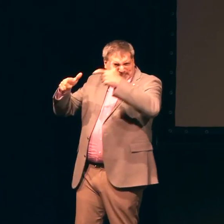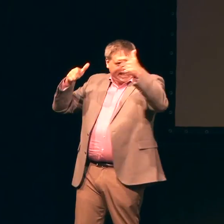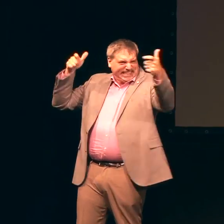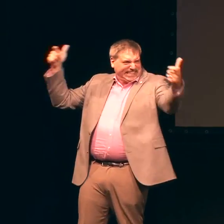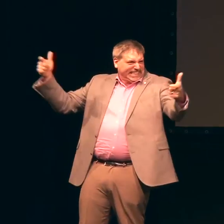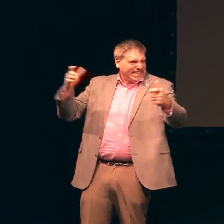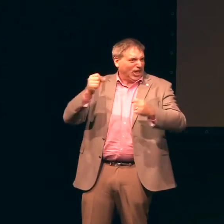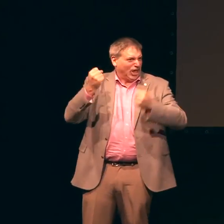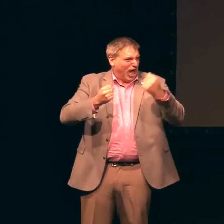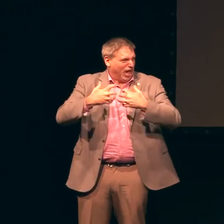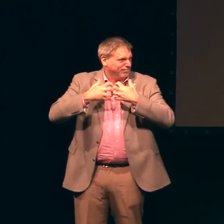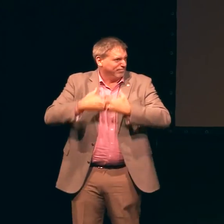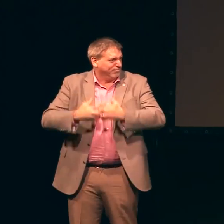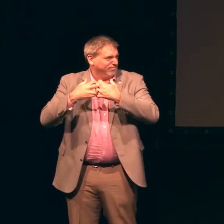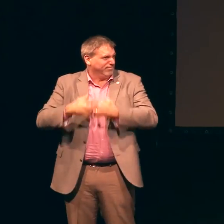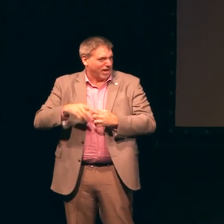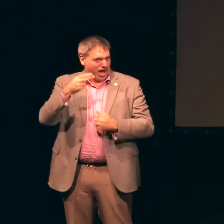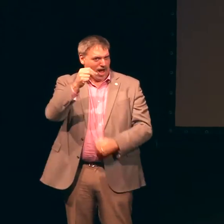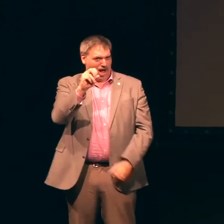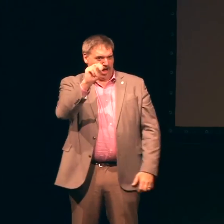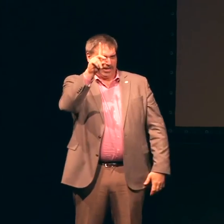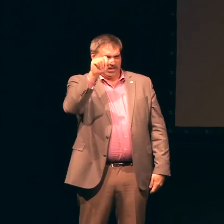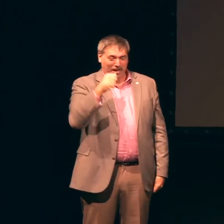down the road, it's this huge factory, they make